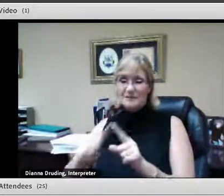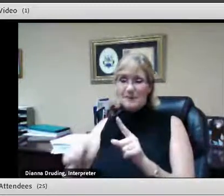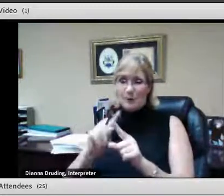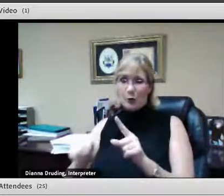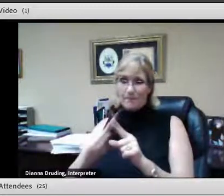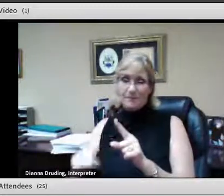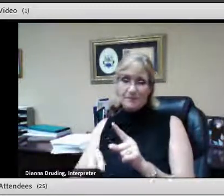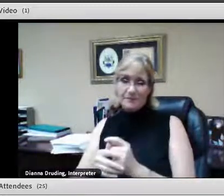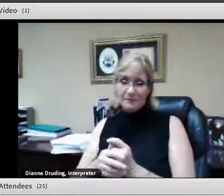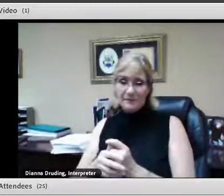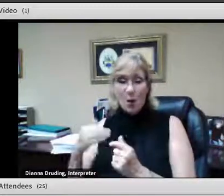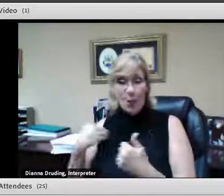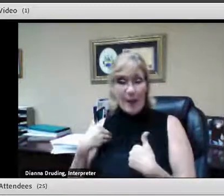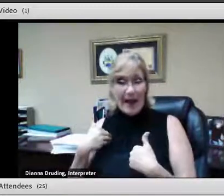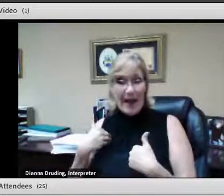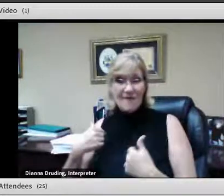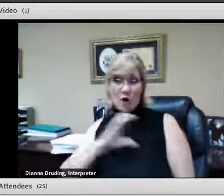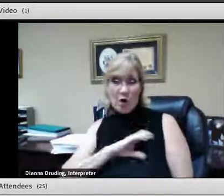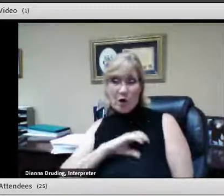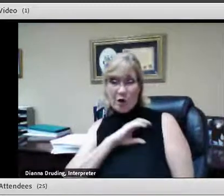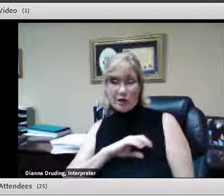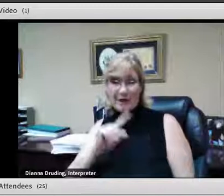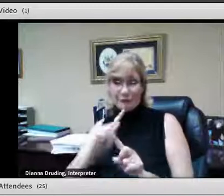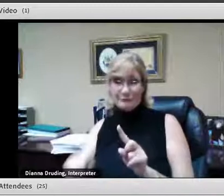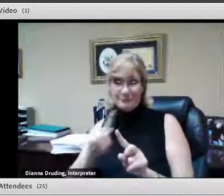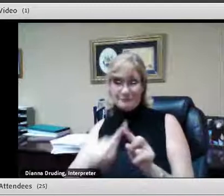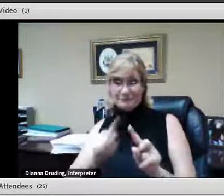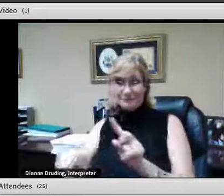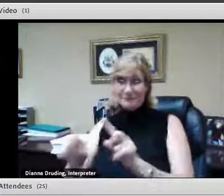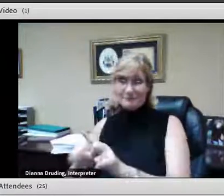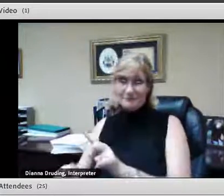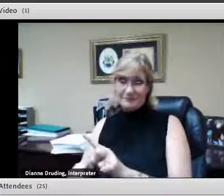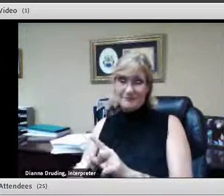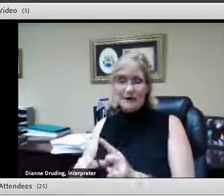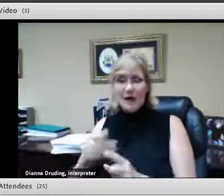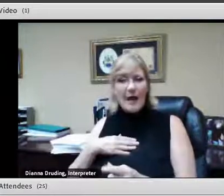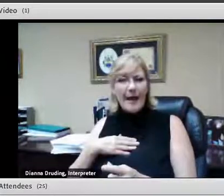our character spin, when they clicked on it. It turned out to be very math-intensive,